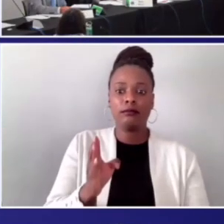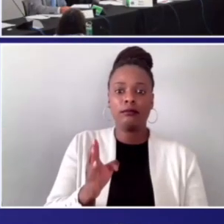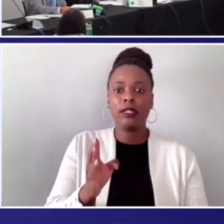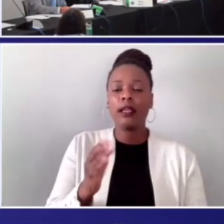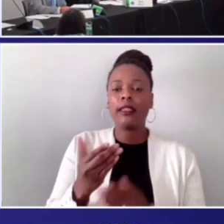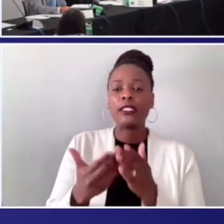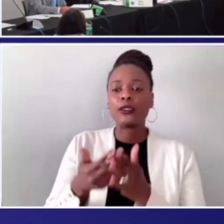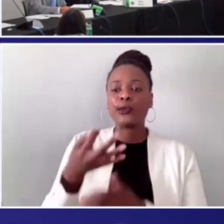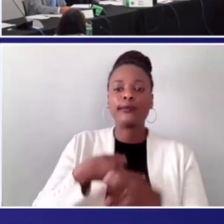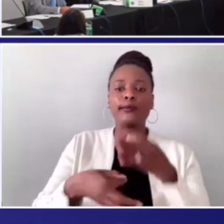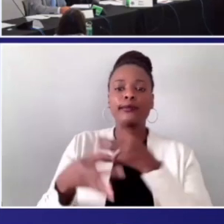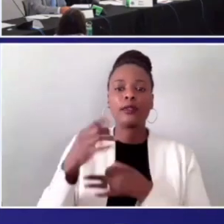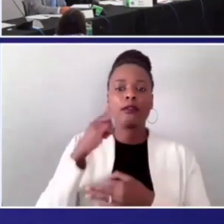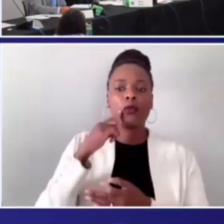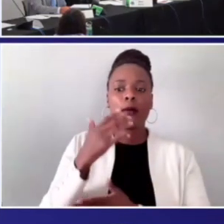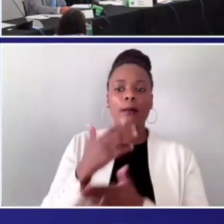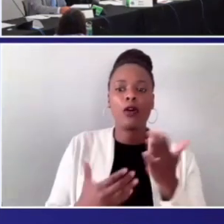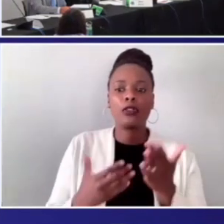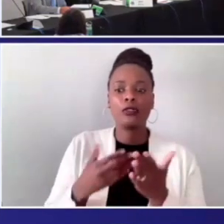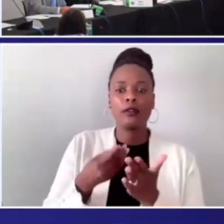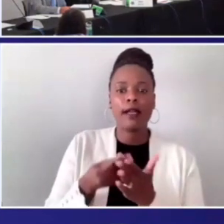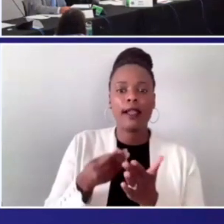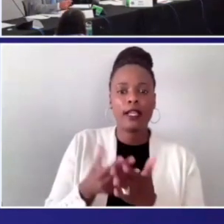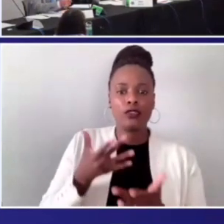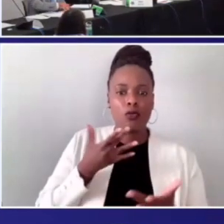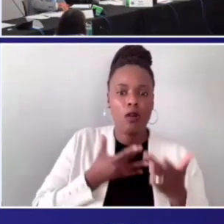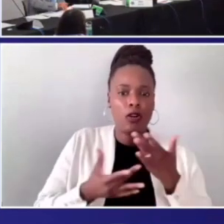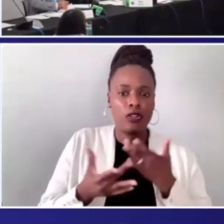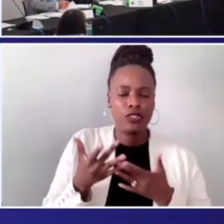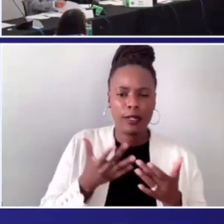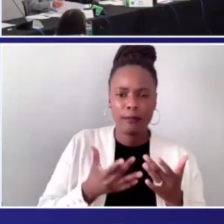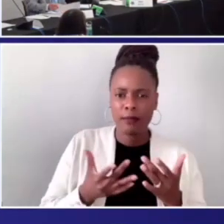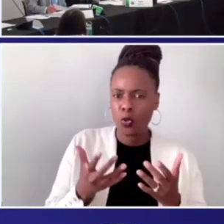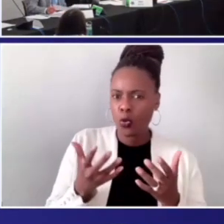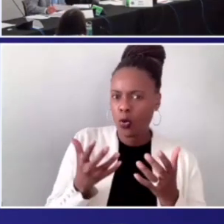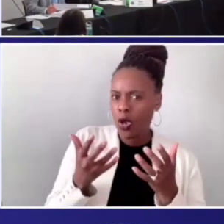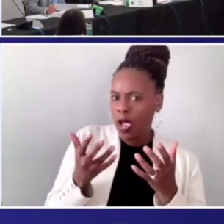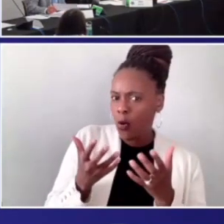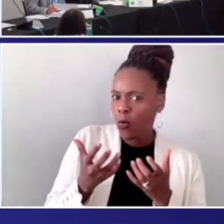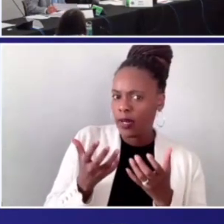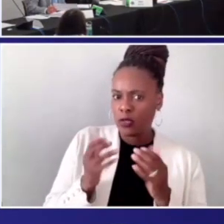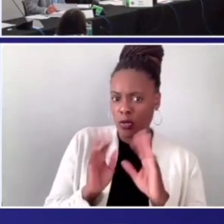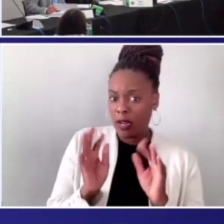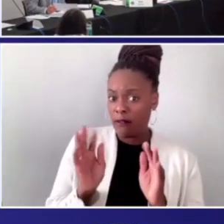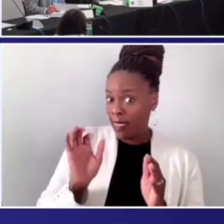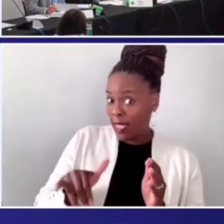amount. And so I just wanted to clarify that that is indeed a capitalizing event.